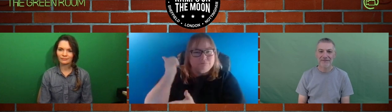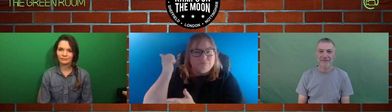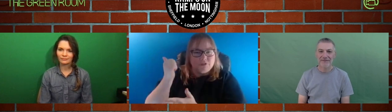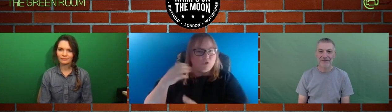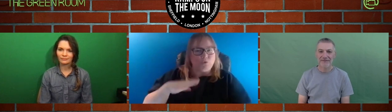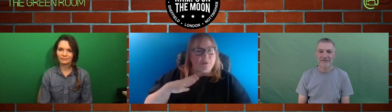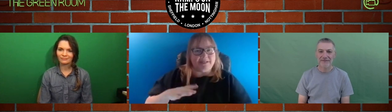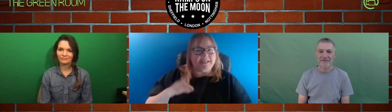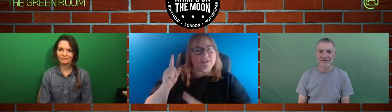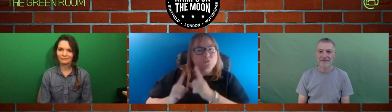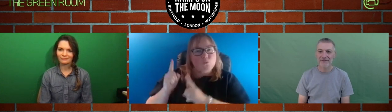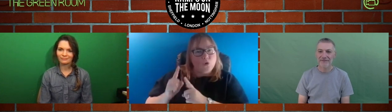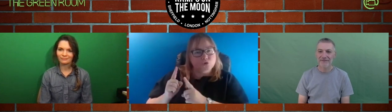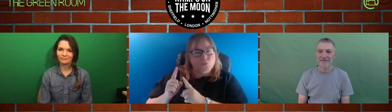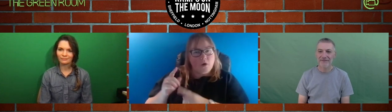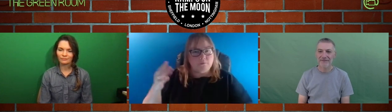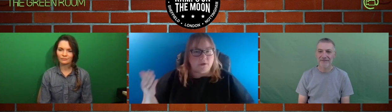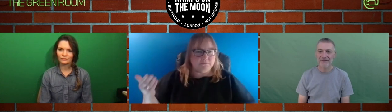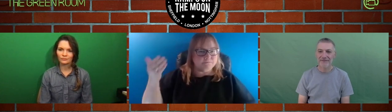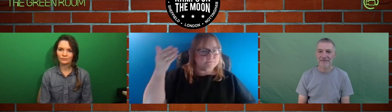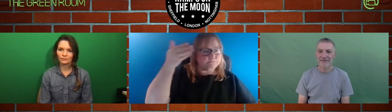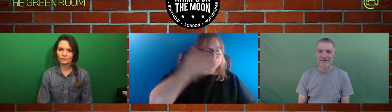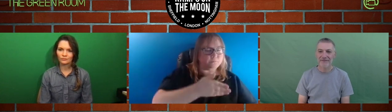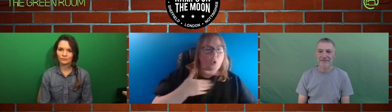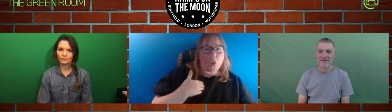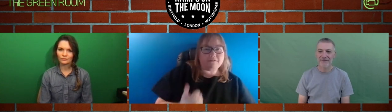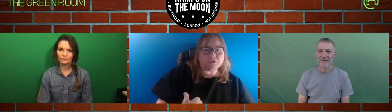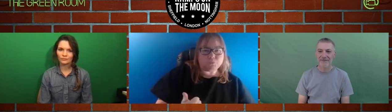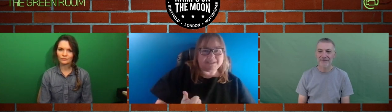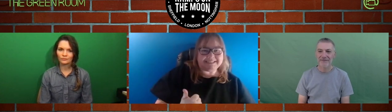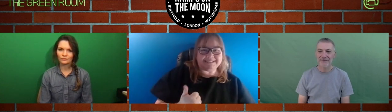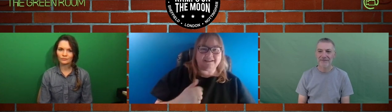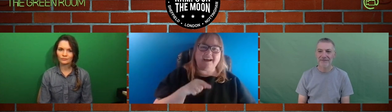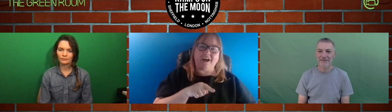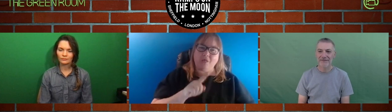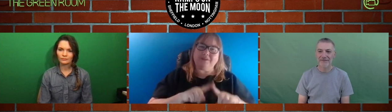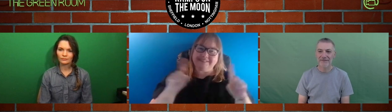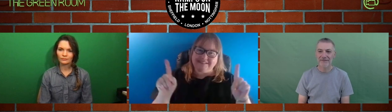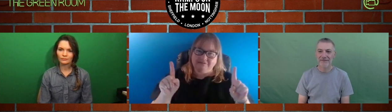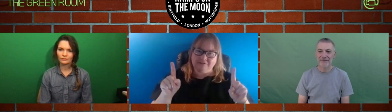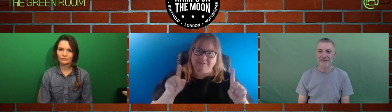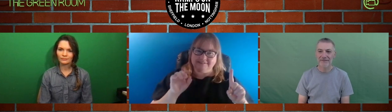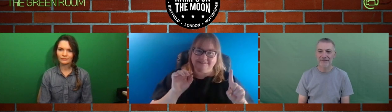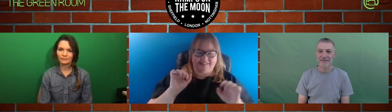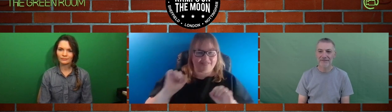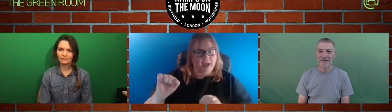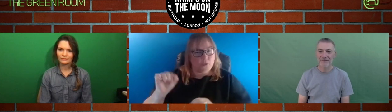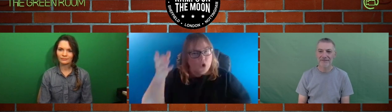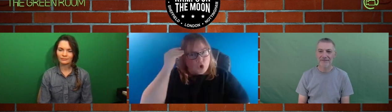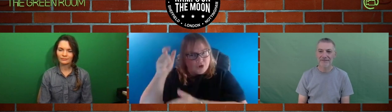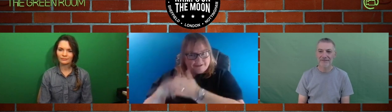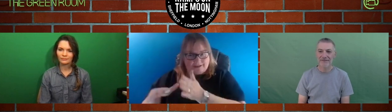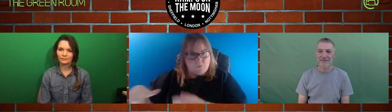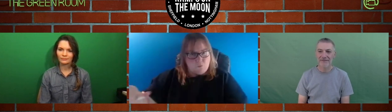But when you come into a rehearsal process like Oliver Twist. It was a different thing,